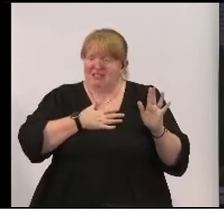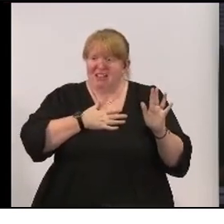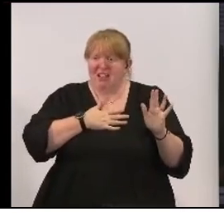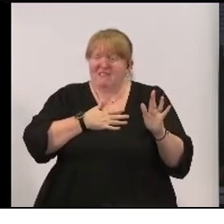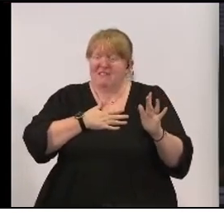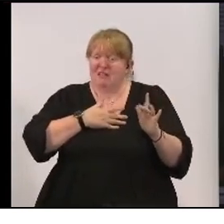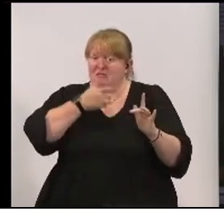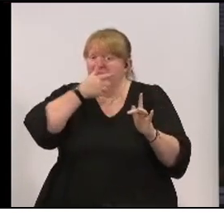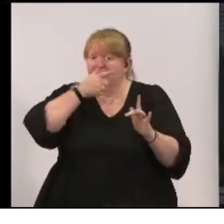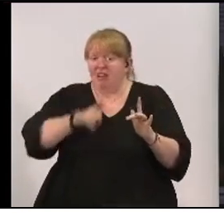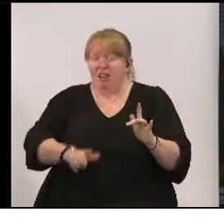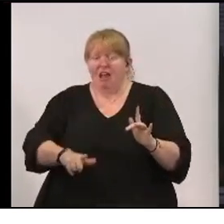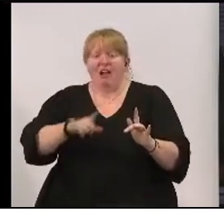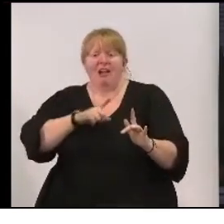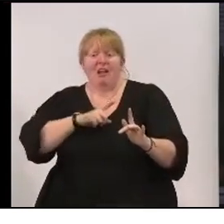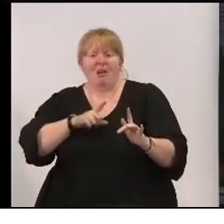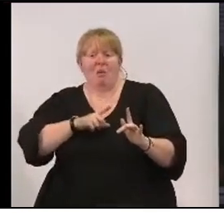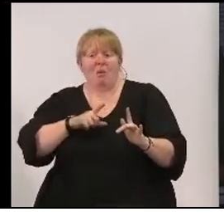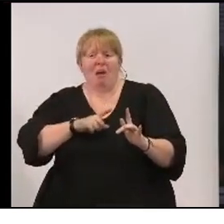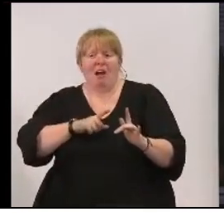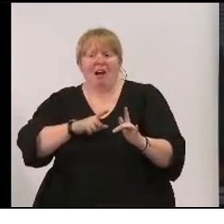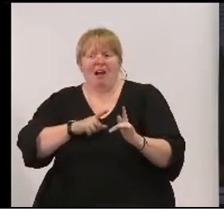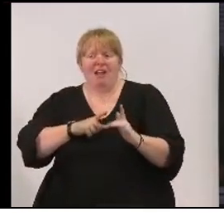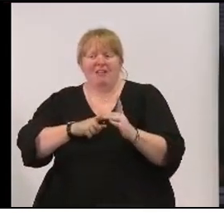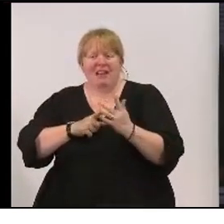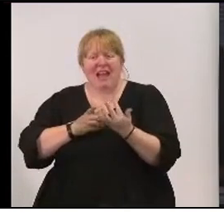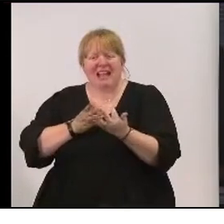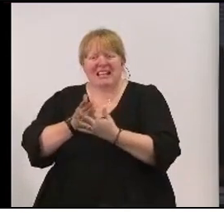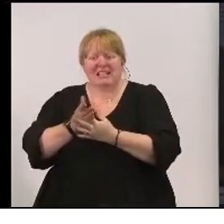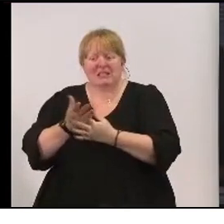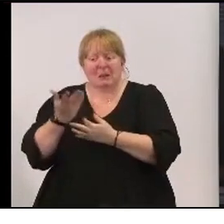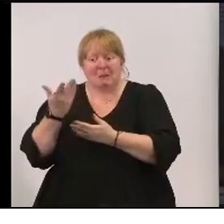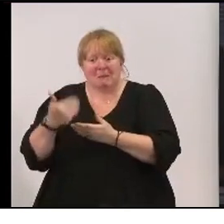be able to build accessibility into my product requirements.